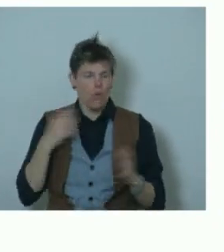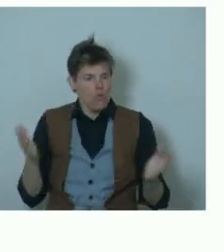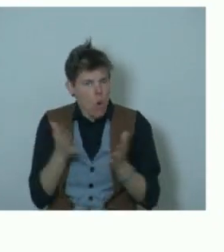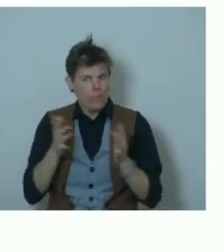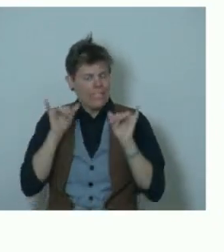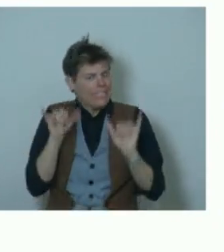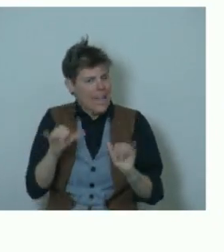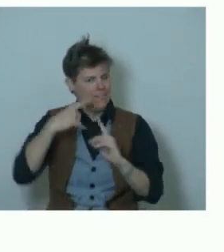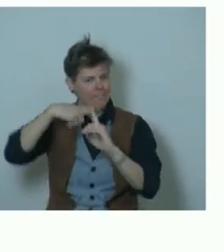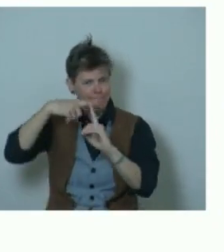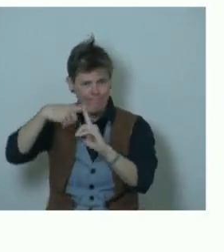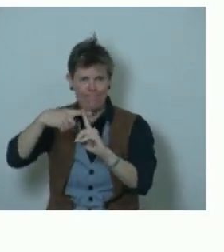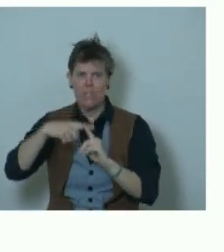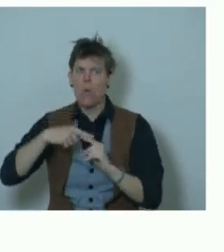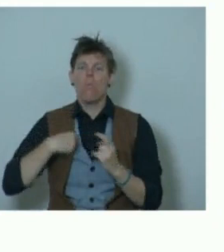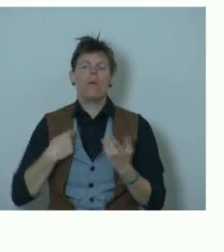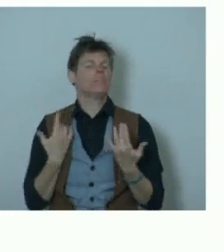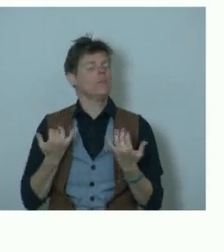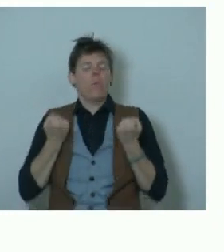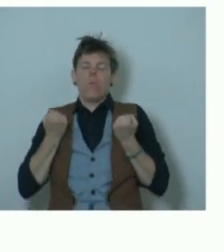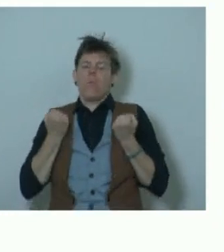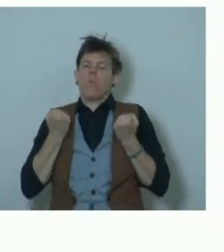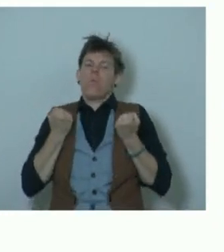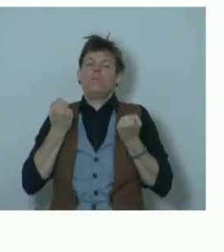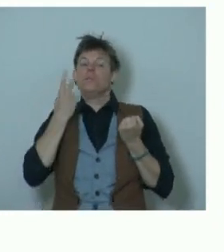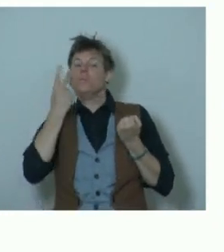WE ARE SEEING SOME FAIRLY RAPID IMPROVEMENTS THAT ARE ENCOURAGING.